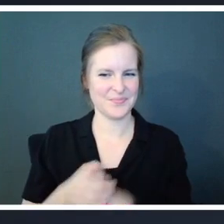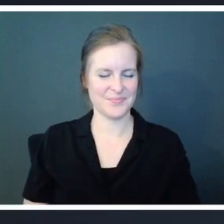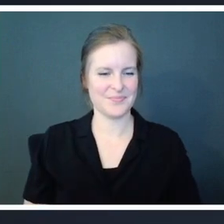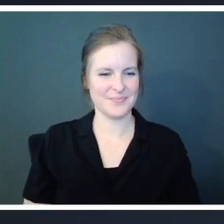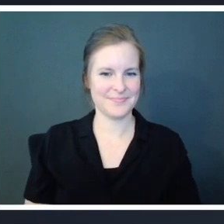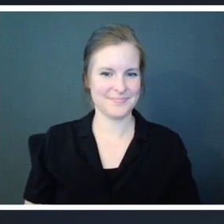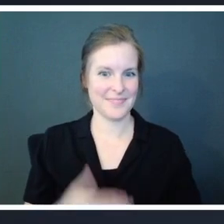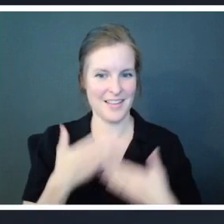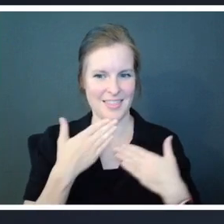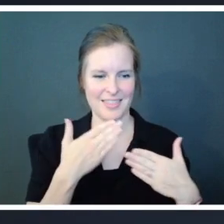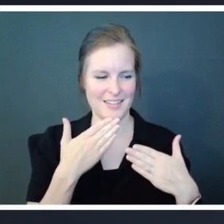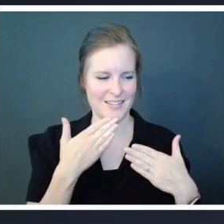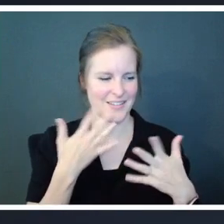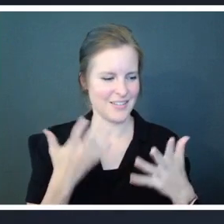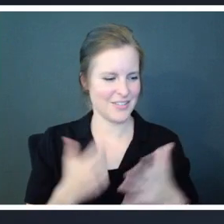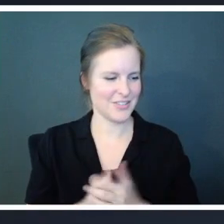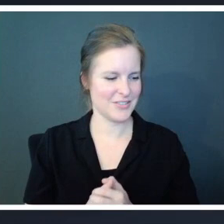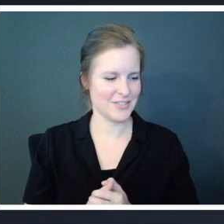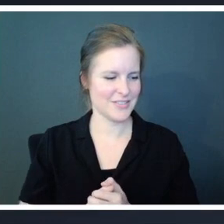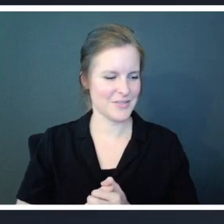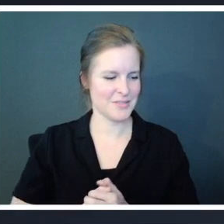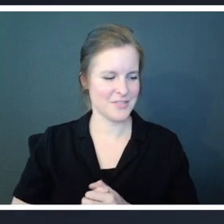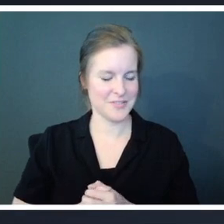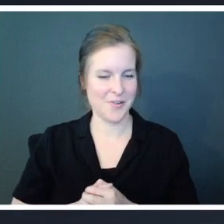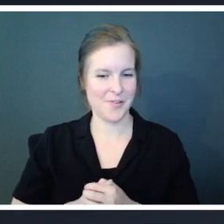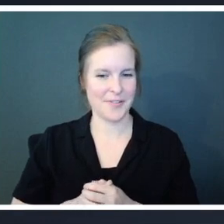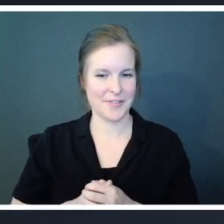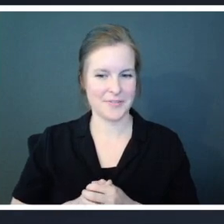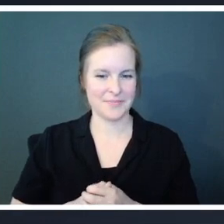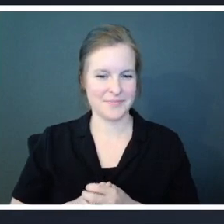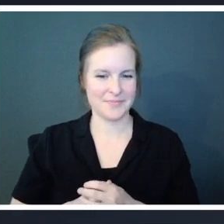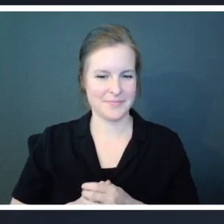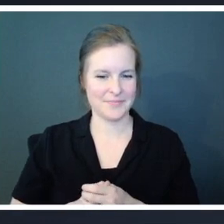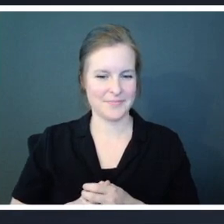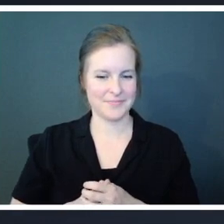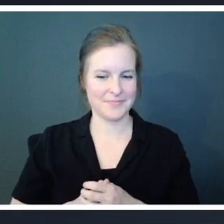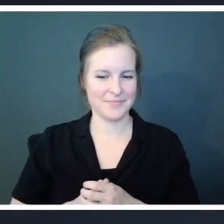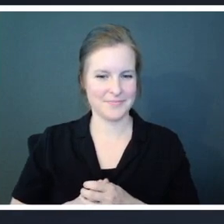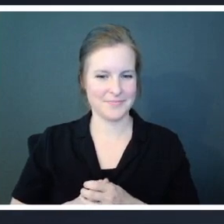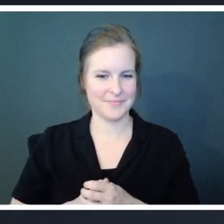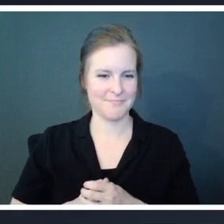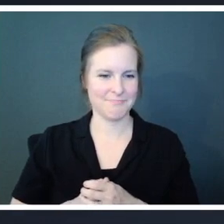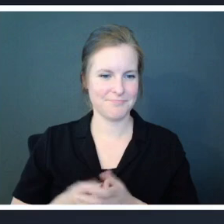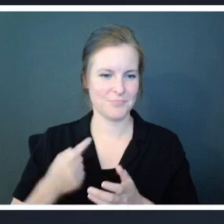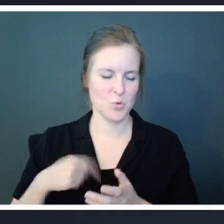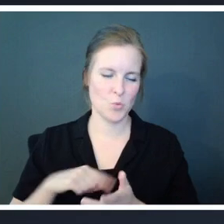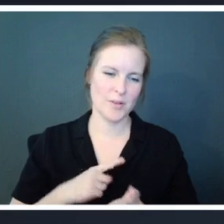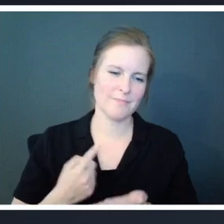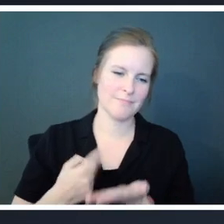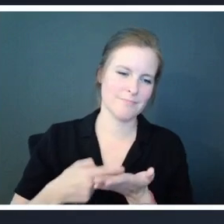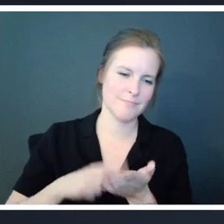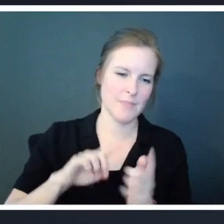much. And so, we talked a bit about some of the challenges and some of the connections. And again,